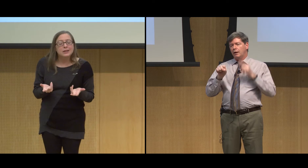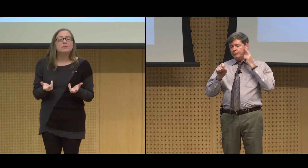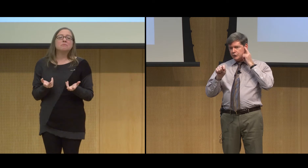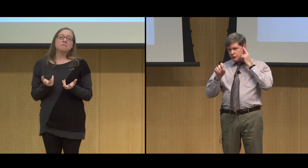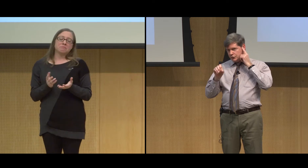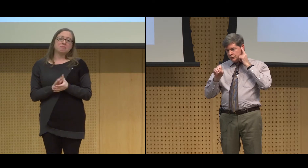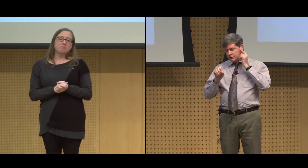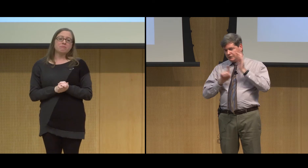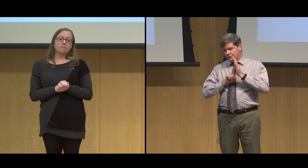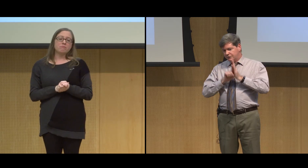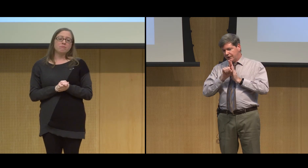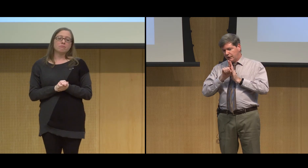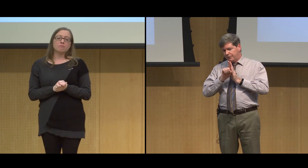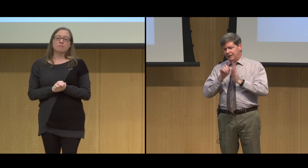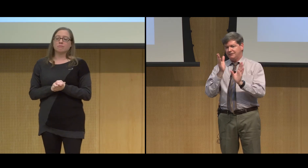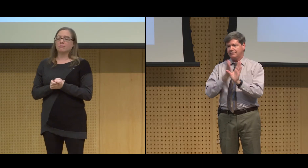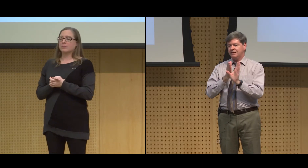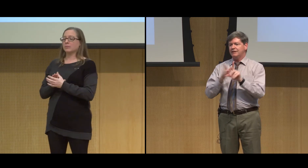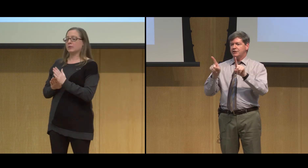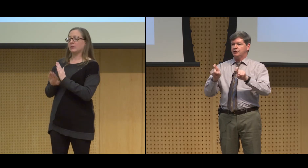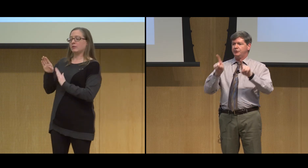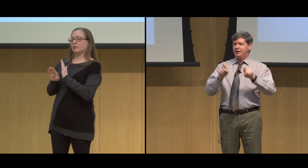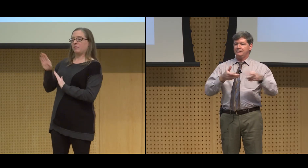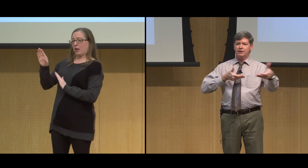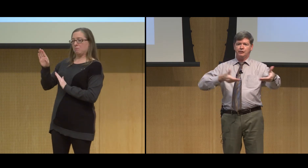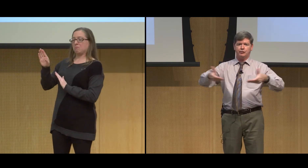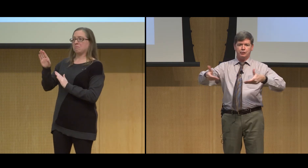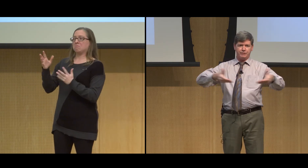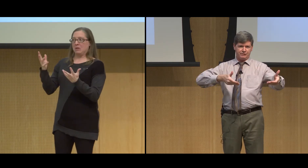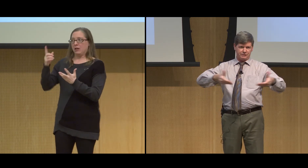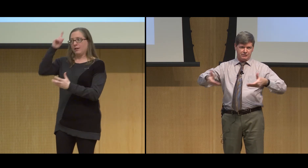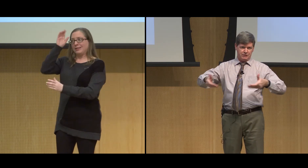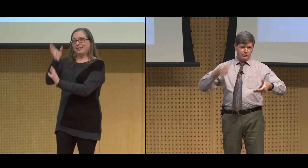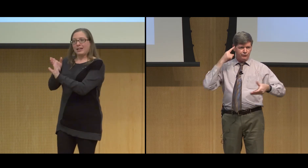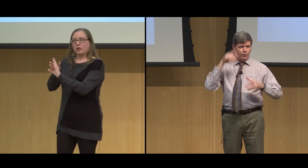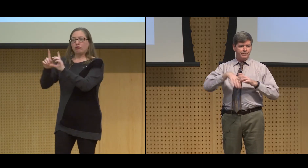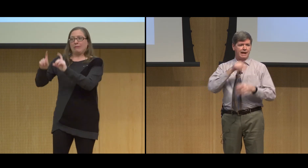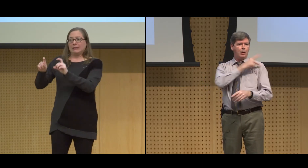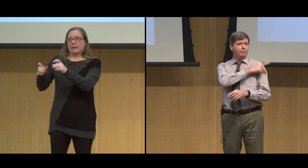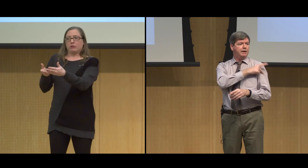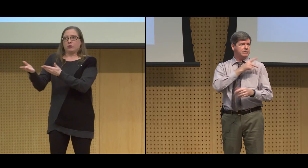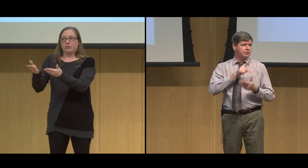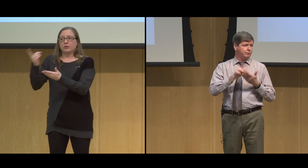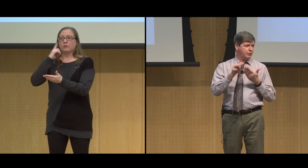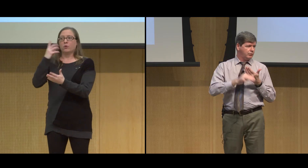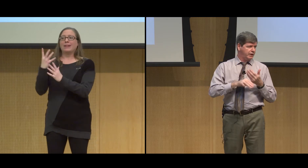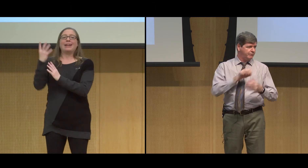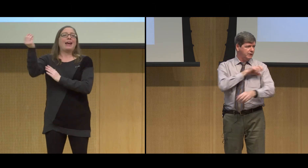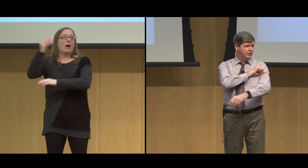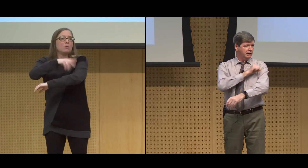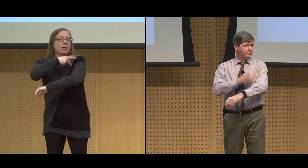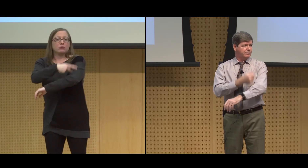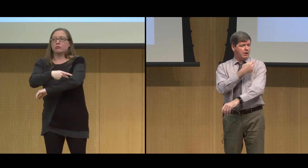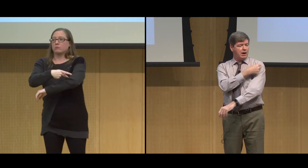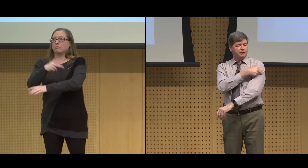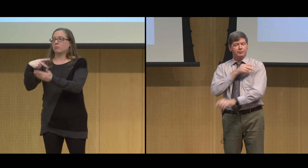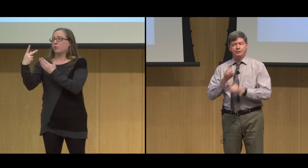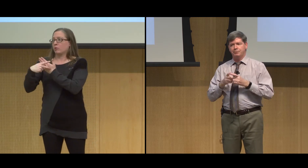um, to develop a psychological testing service for the outpatient program at Strong Hospital's